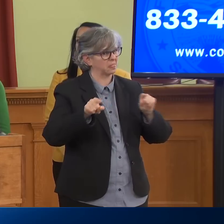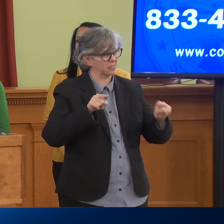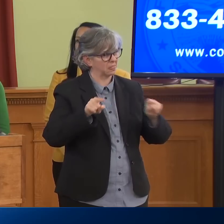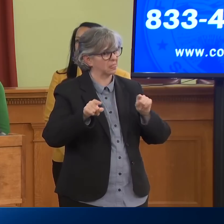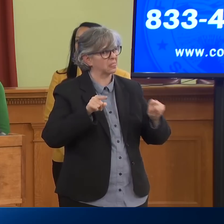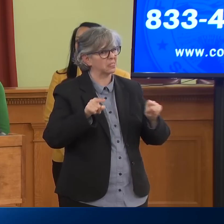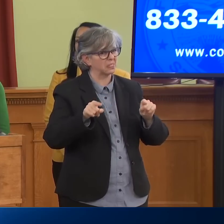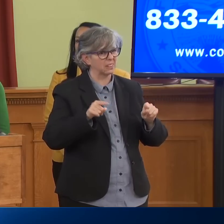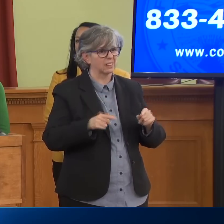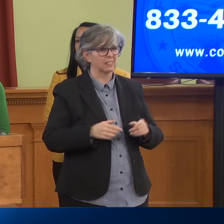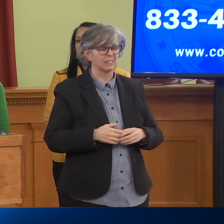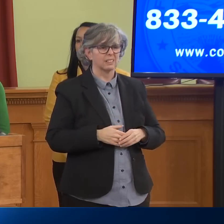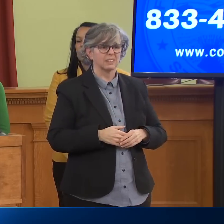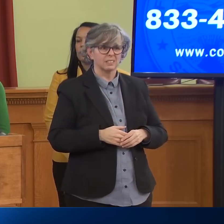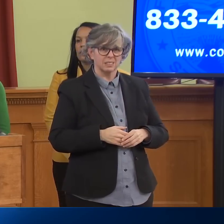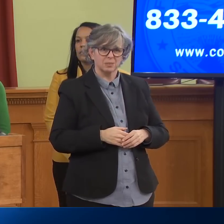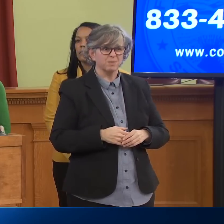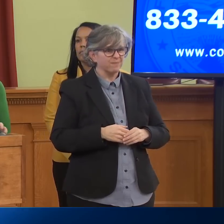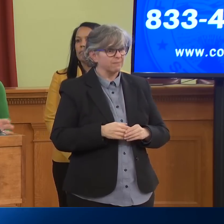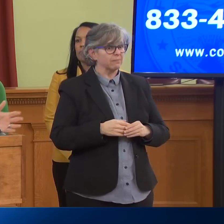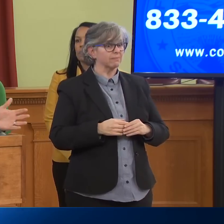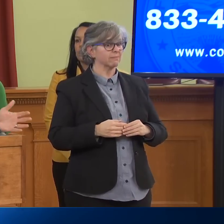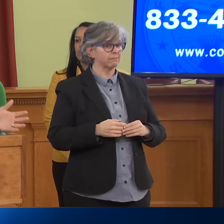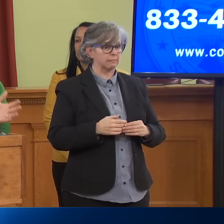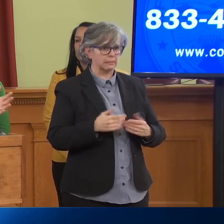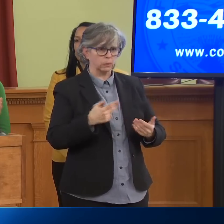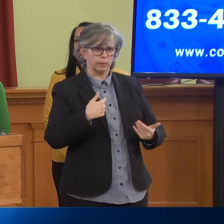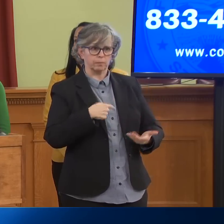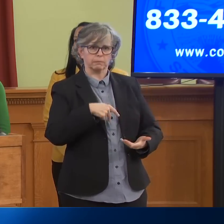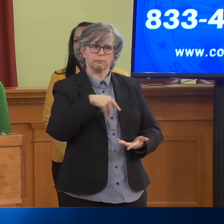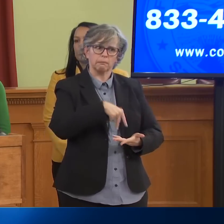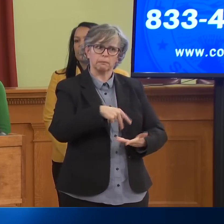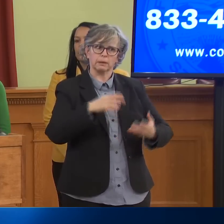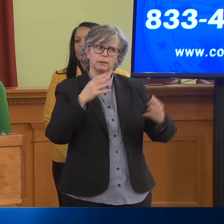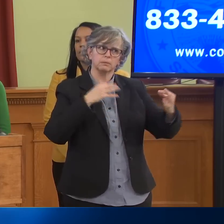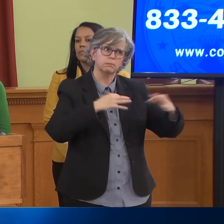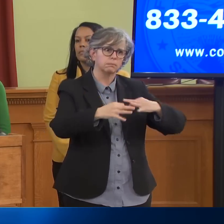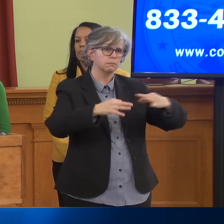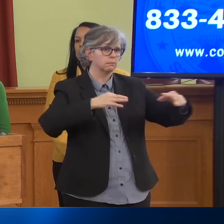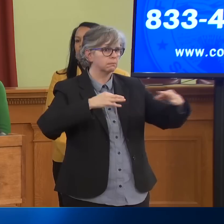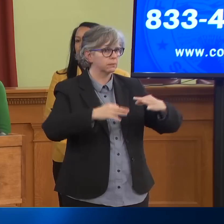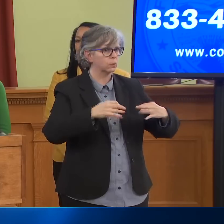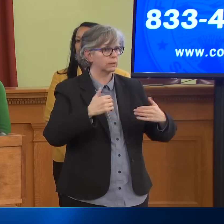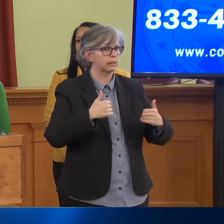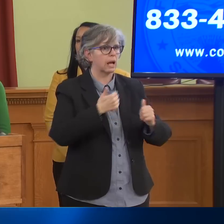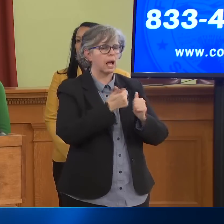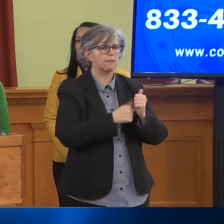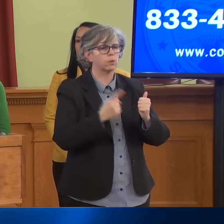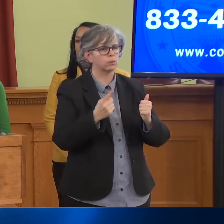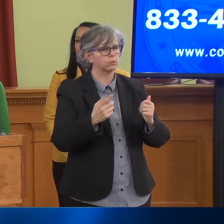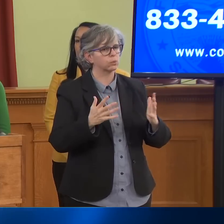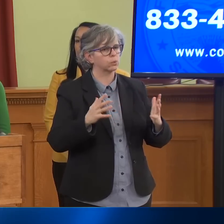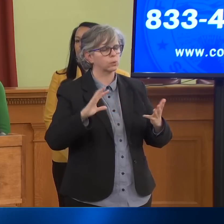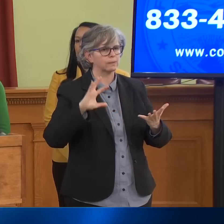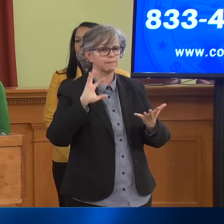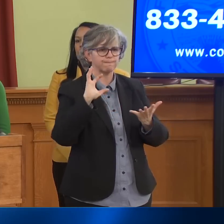WE WILL BE INCONVENIENCED. OUR LIFESTYLE AND ECONOMIC CIRCUMSTANCES WILL BE IMPACTED. AS WE HAVE BEEN TALKING ABOUT